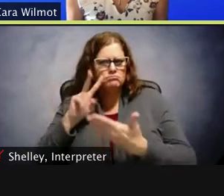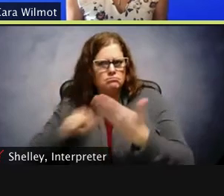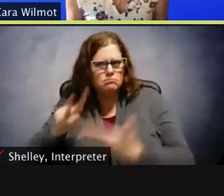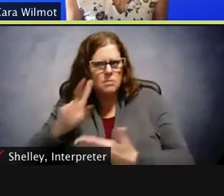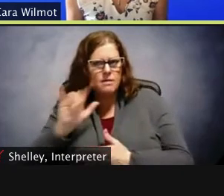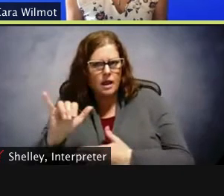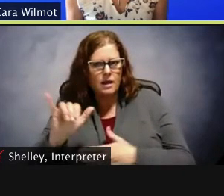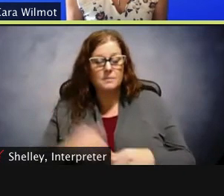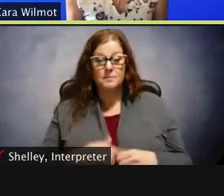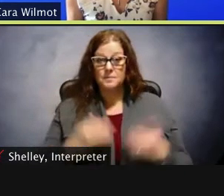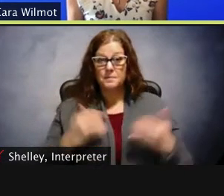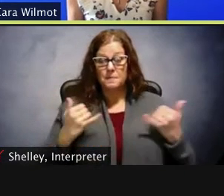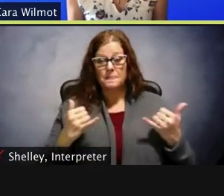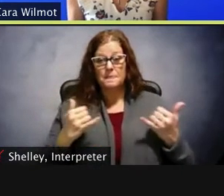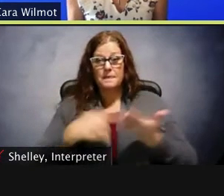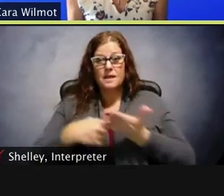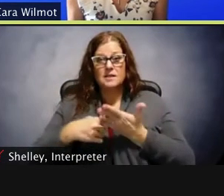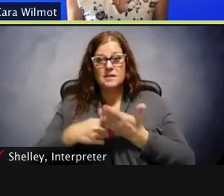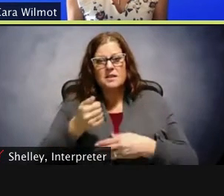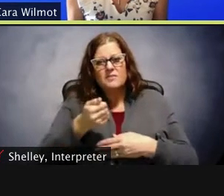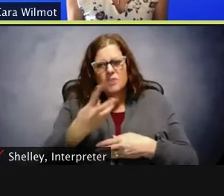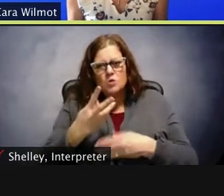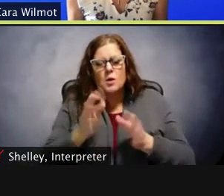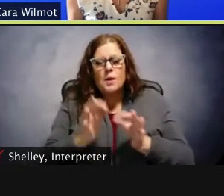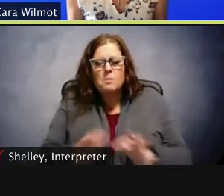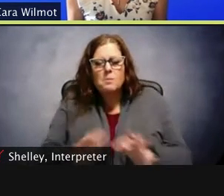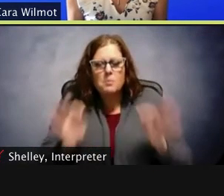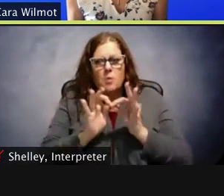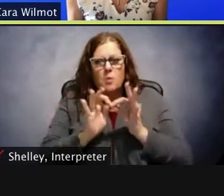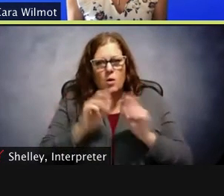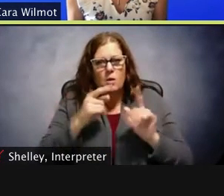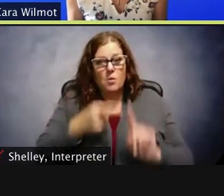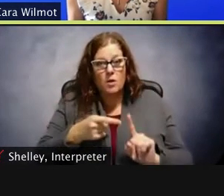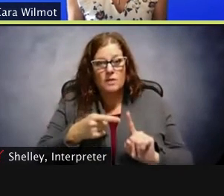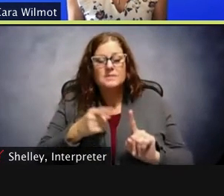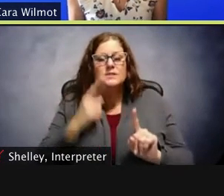We will talk about a few key points when deciding on LRE and then hear from some